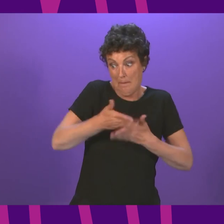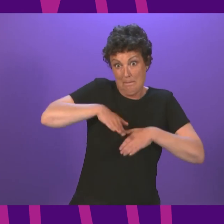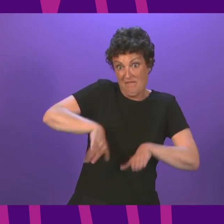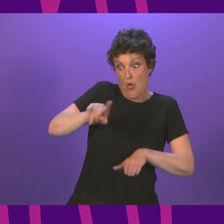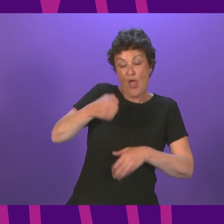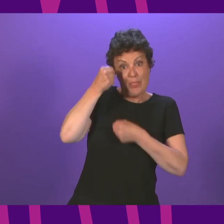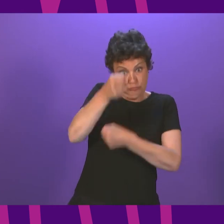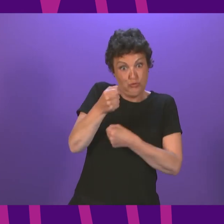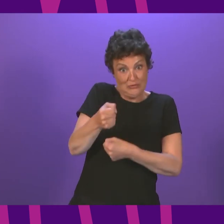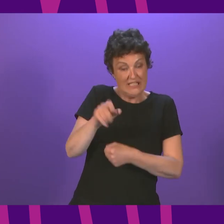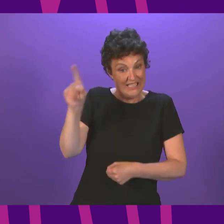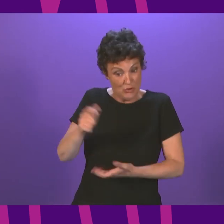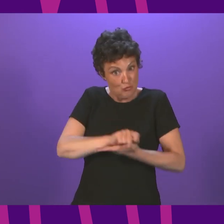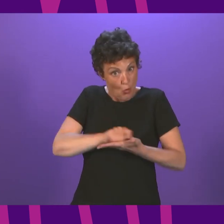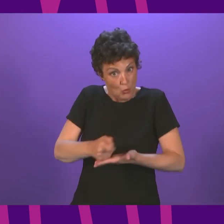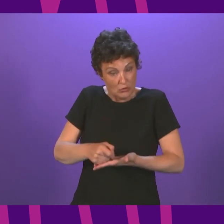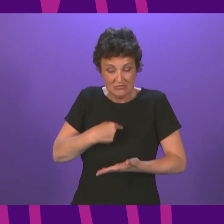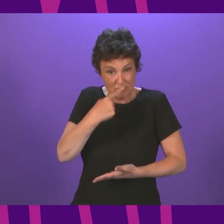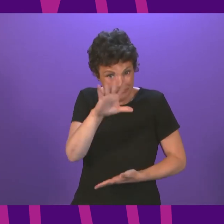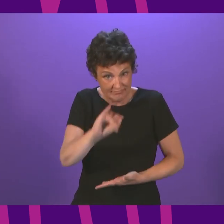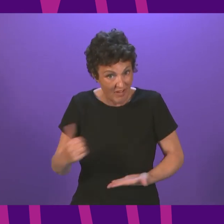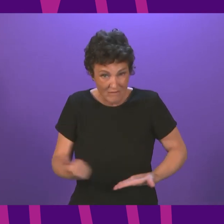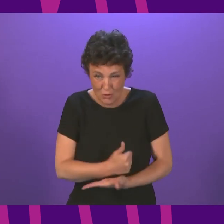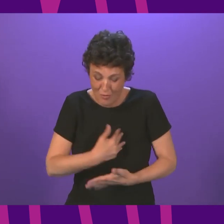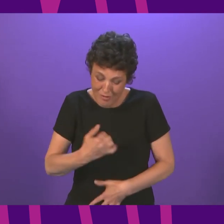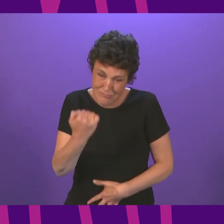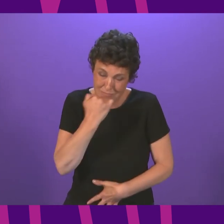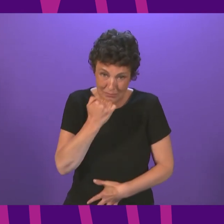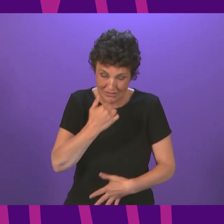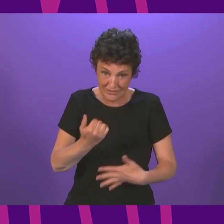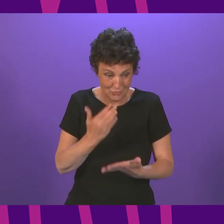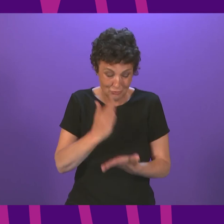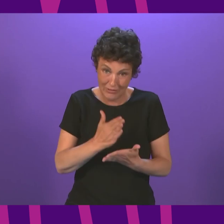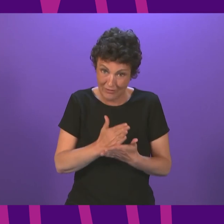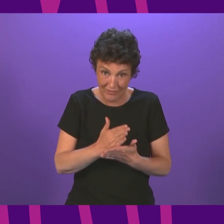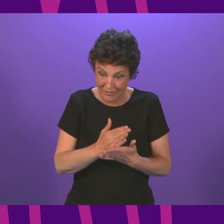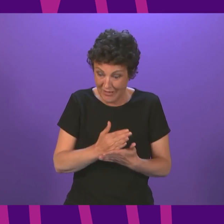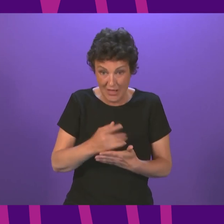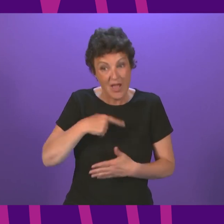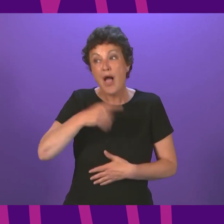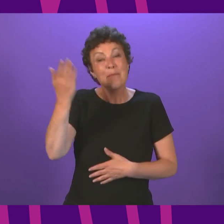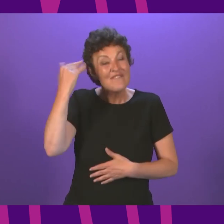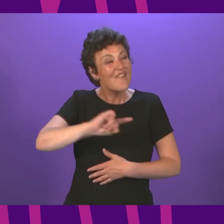I encourage Parliament to support the bill at decision time. On a point of order, Presiding Officer. Today—on the final day of Parliament before recess—the